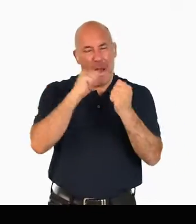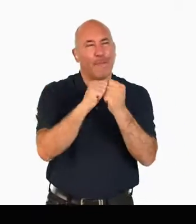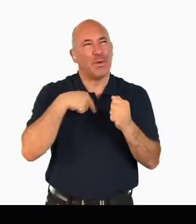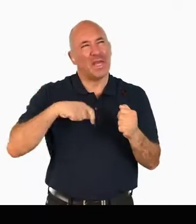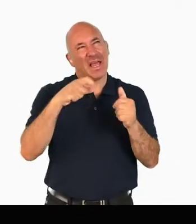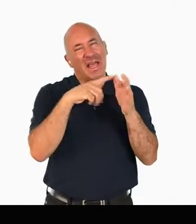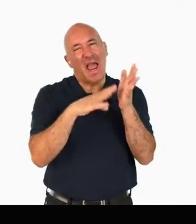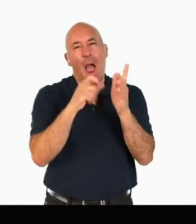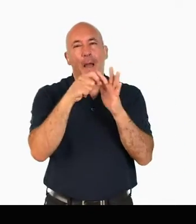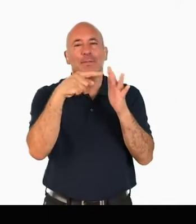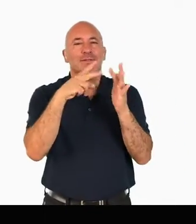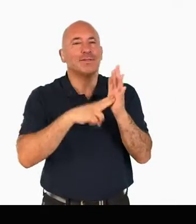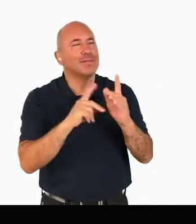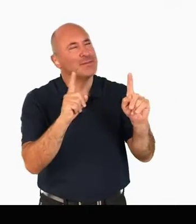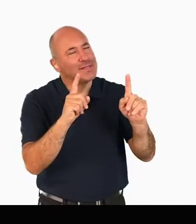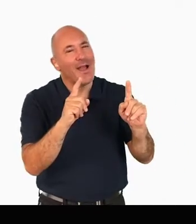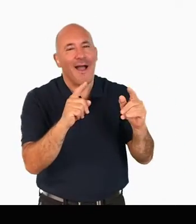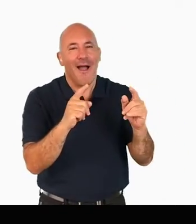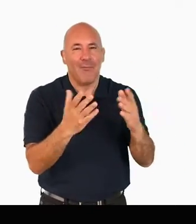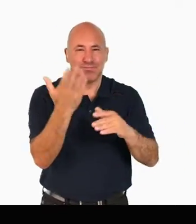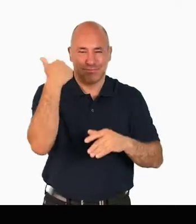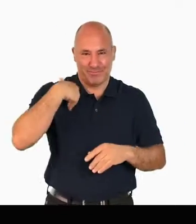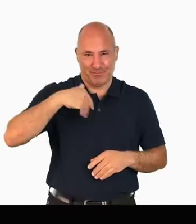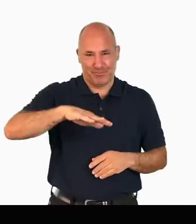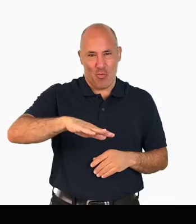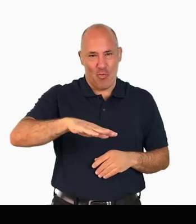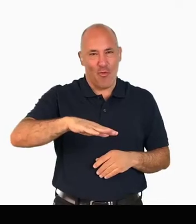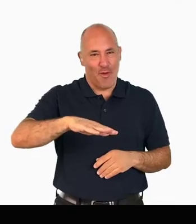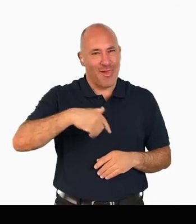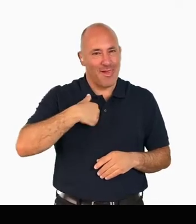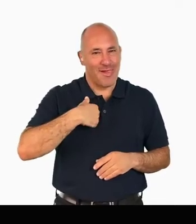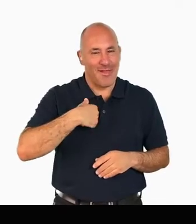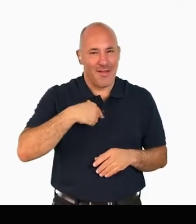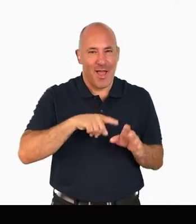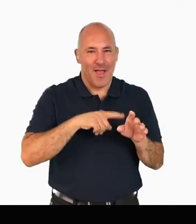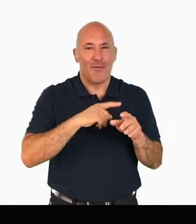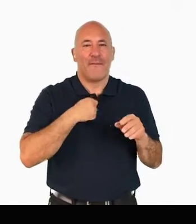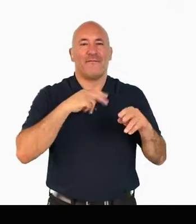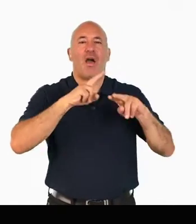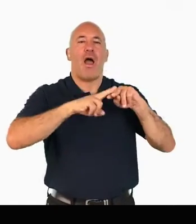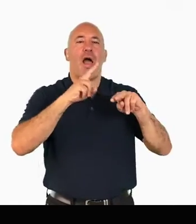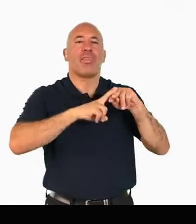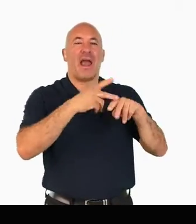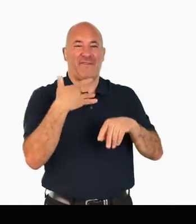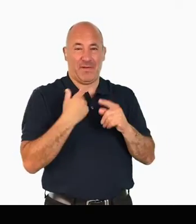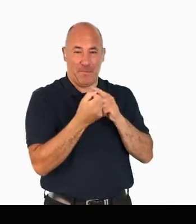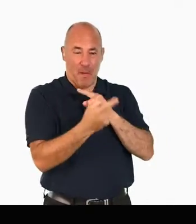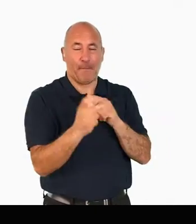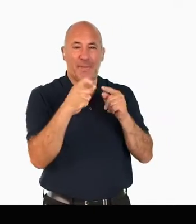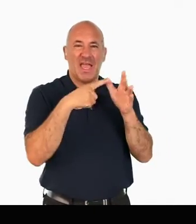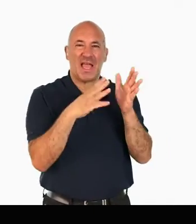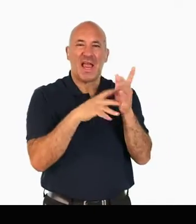of being in Camden, was when I was very small, cos my dad, lived just